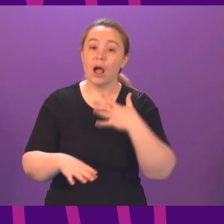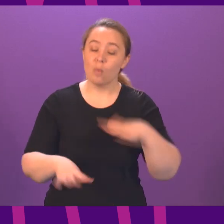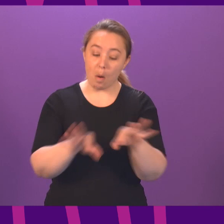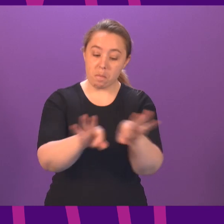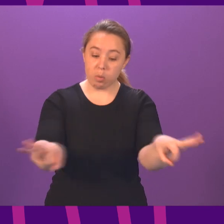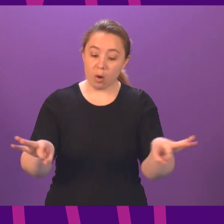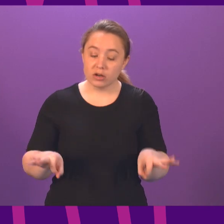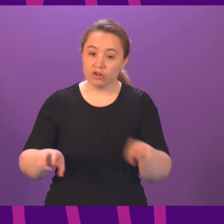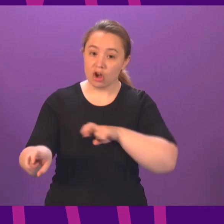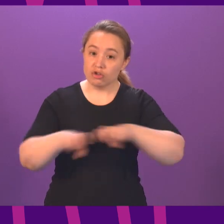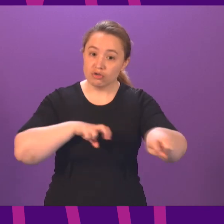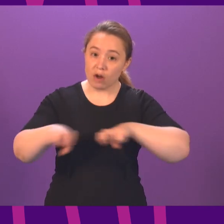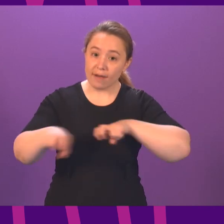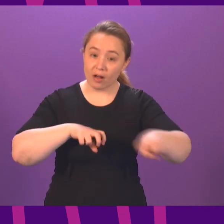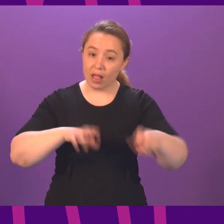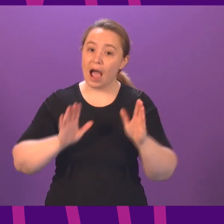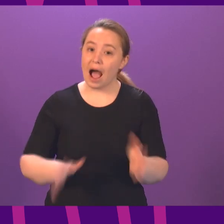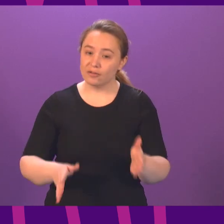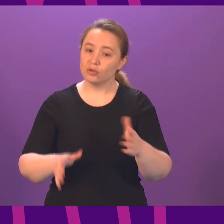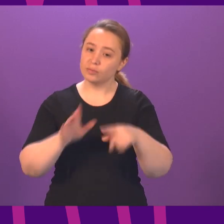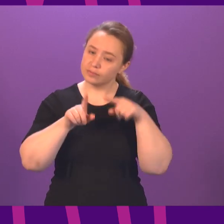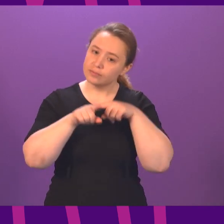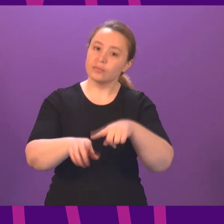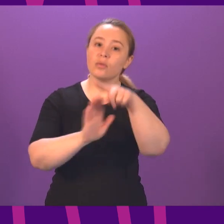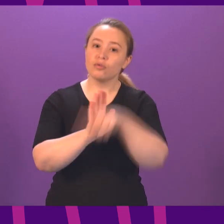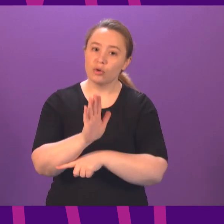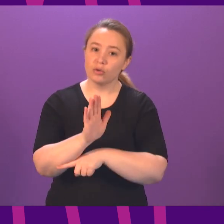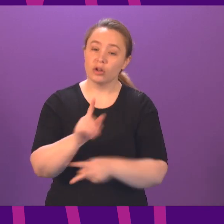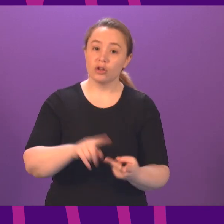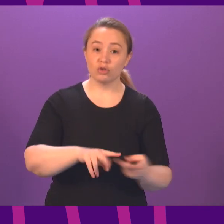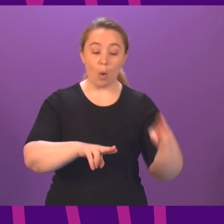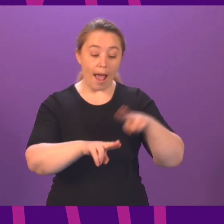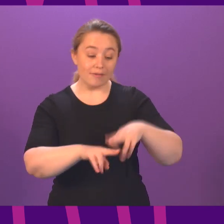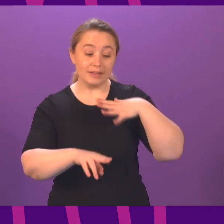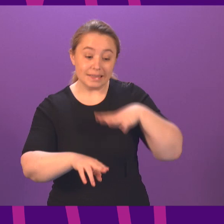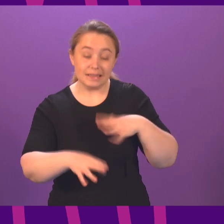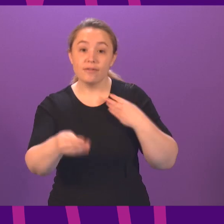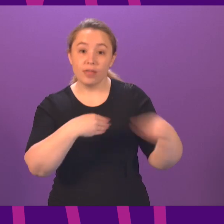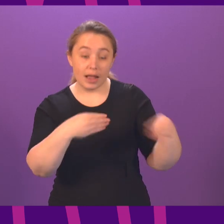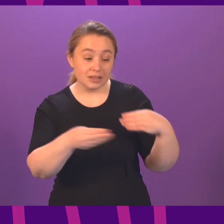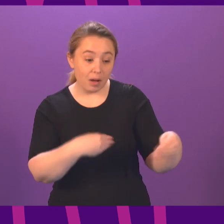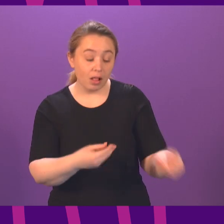We will continue to consider fairly any calls for greater flexibility, but we will apply